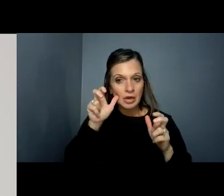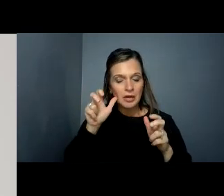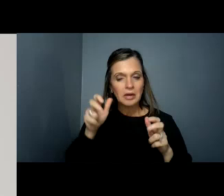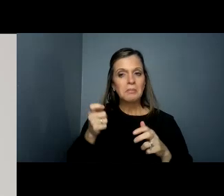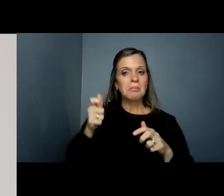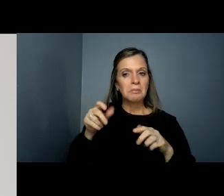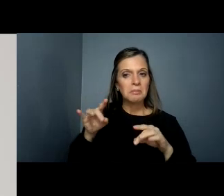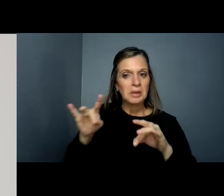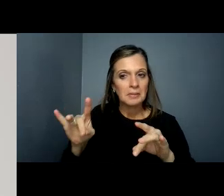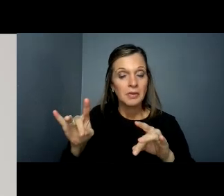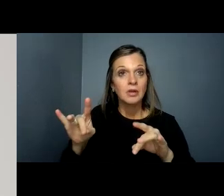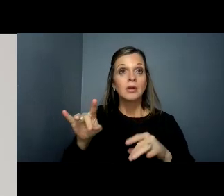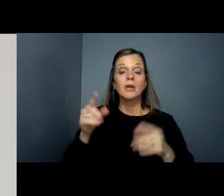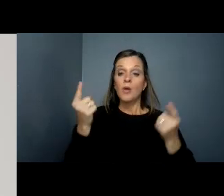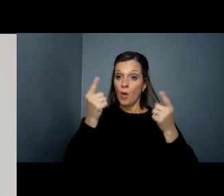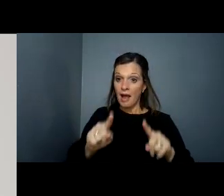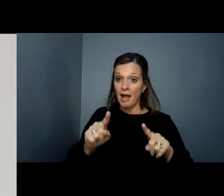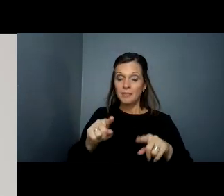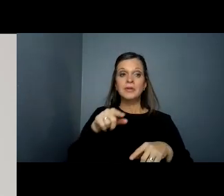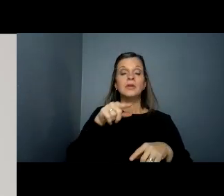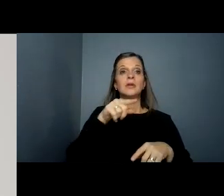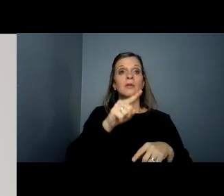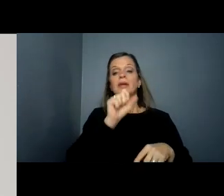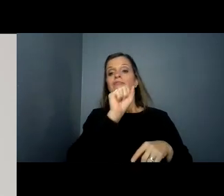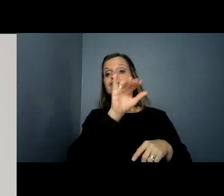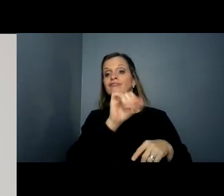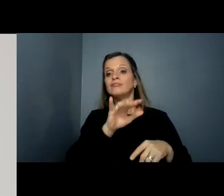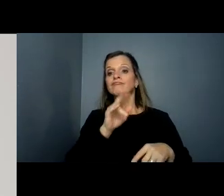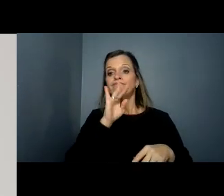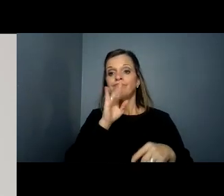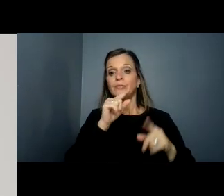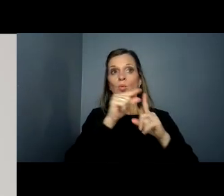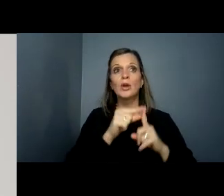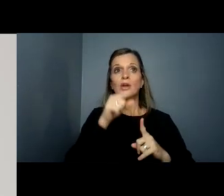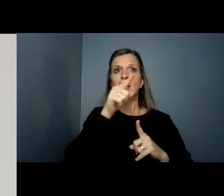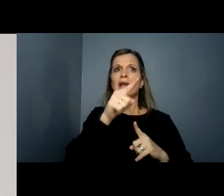we give them words and we look up here and look at their discrimination score.